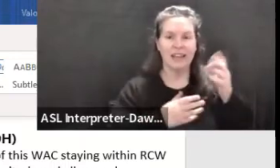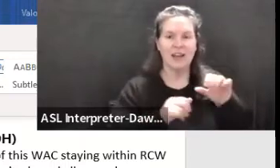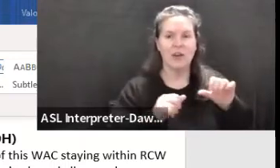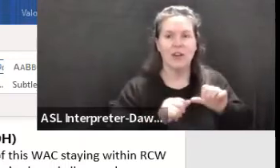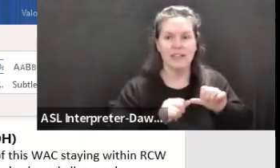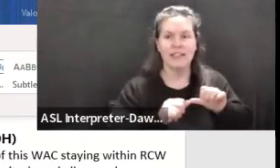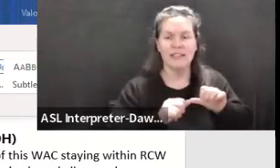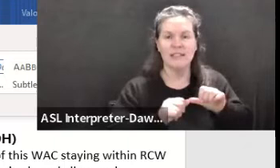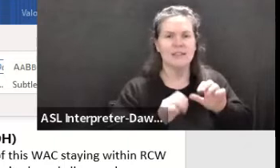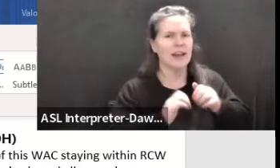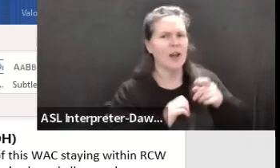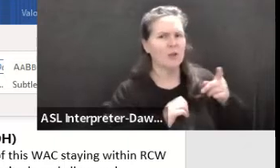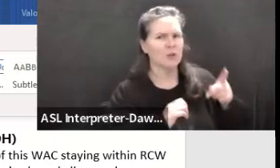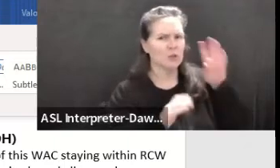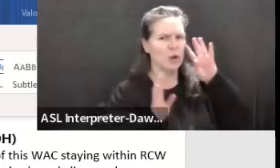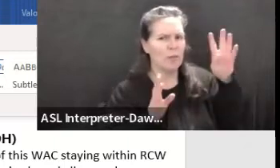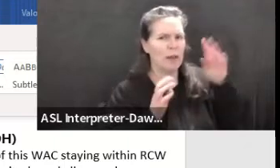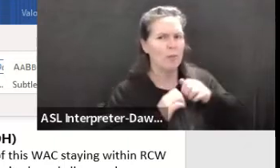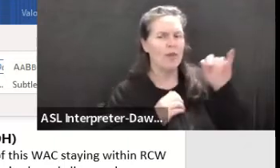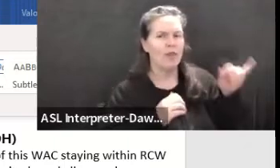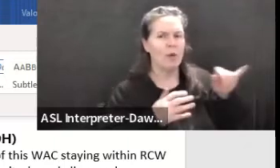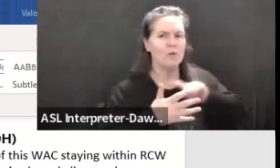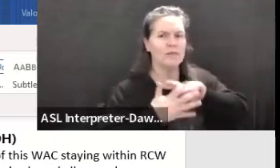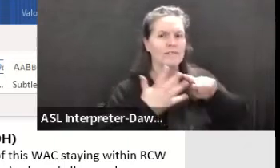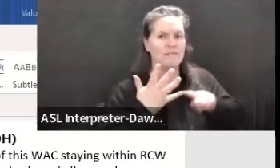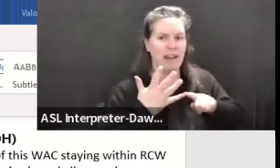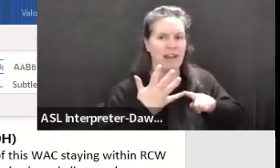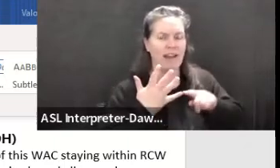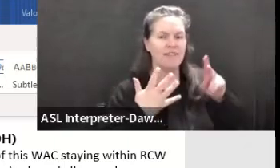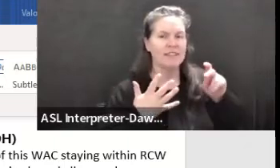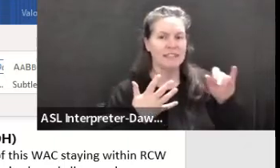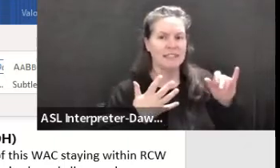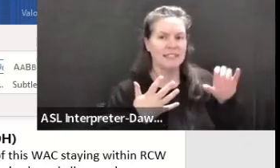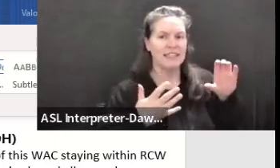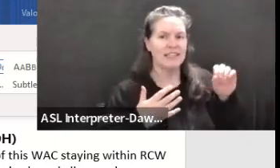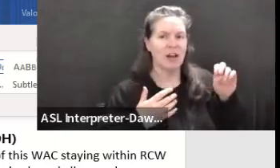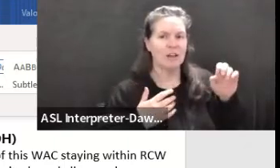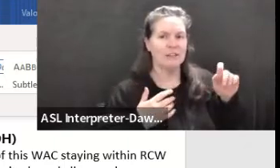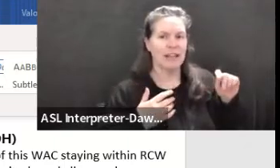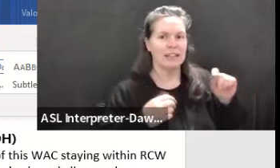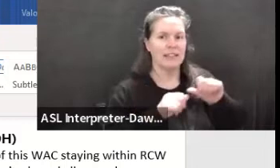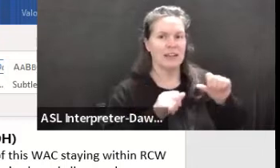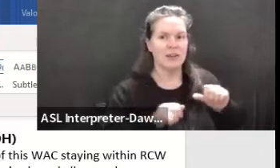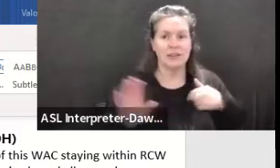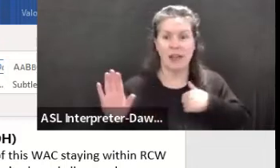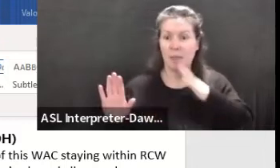how did you come up with those five key content areas? [Paula] Yeah, I'd be happy to answer that.